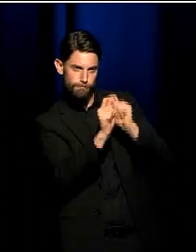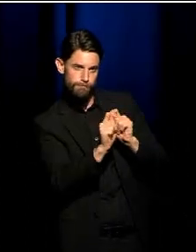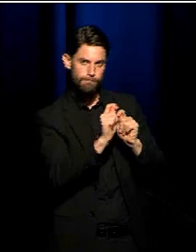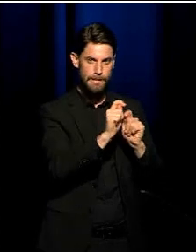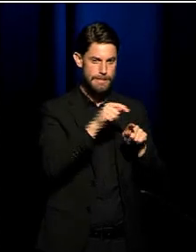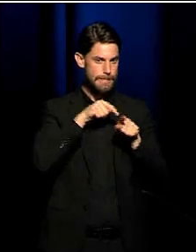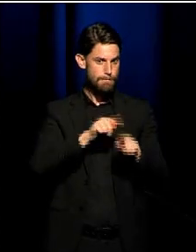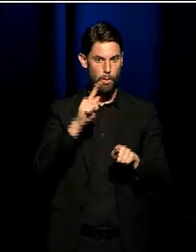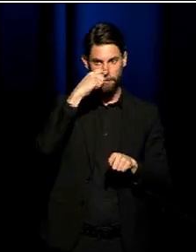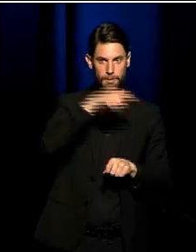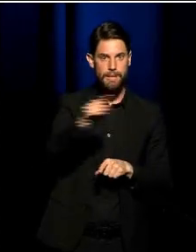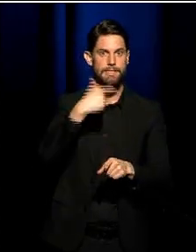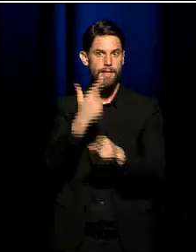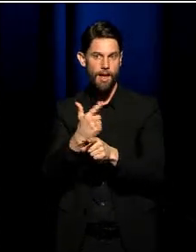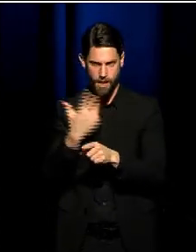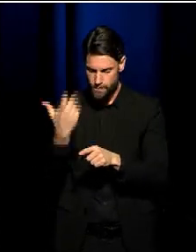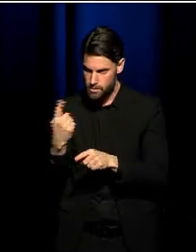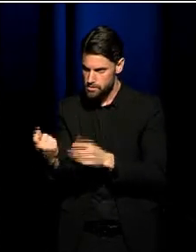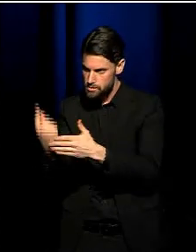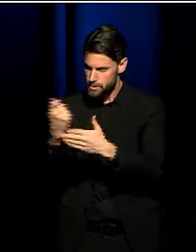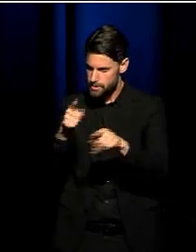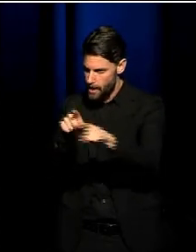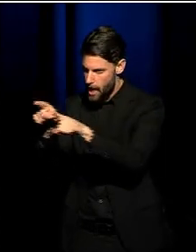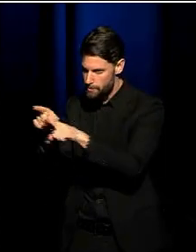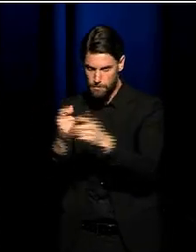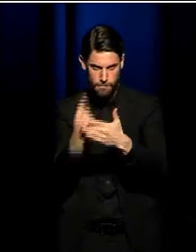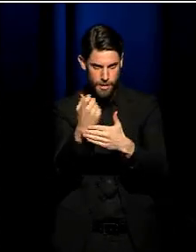result of the hearings submissions or workshops with stakeholders in the